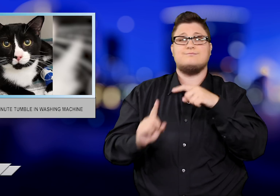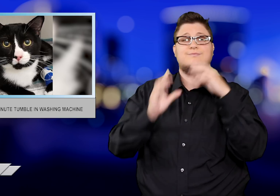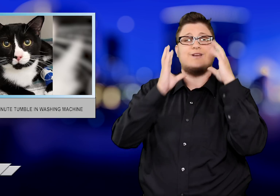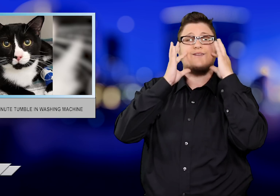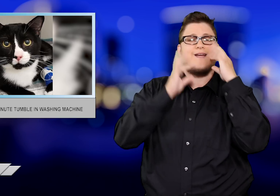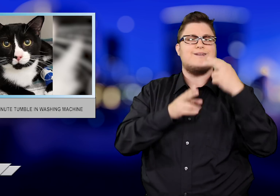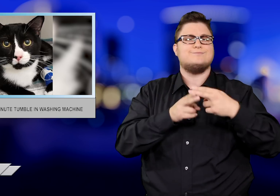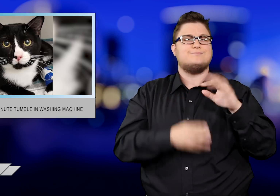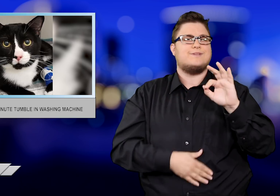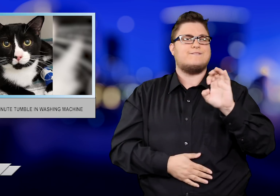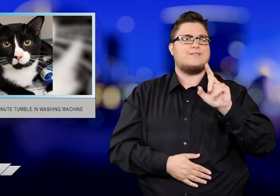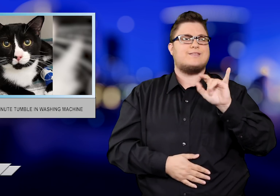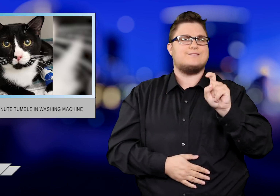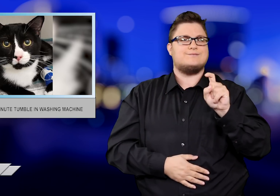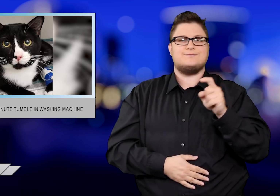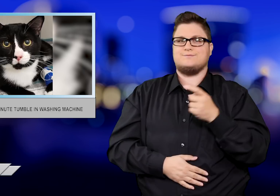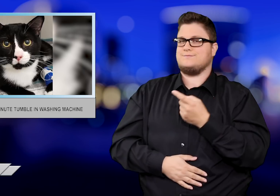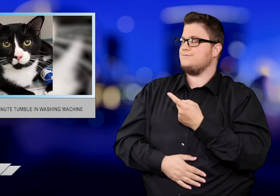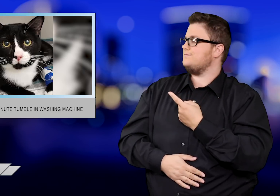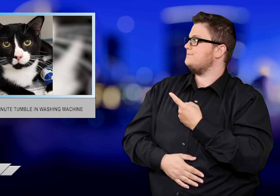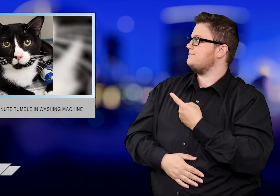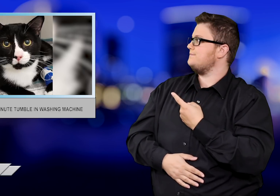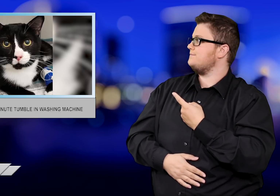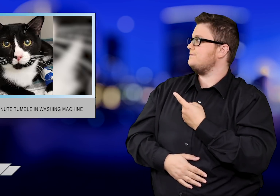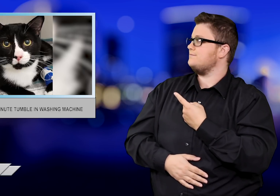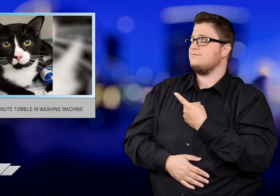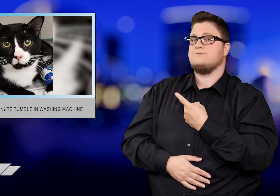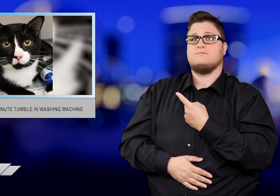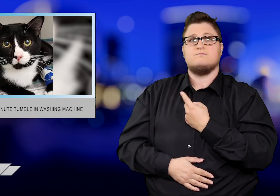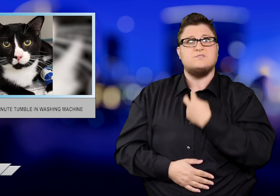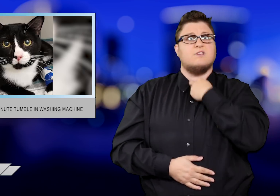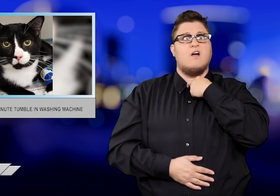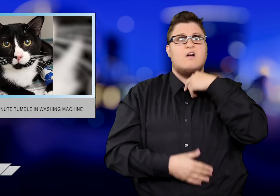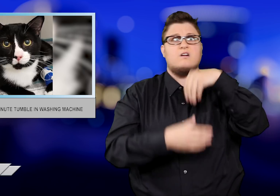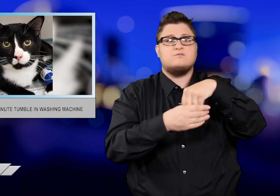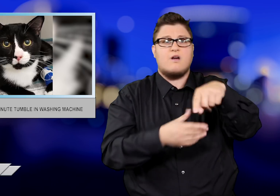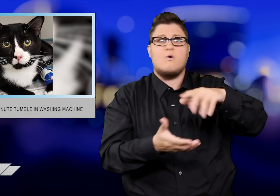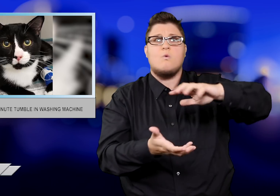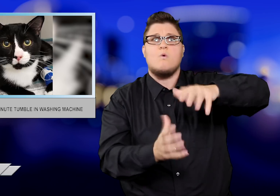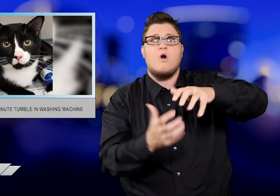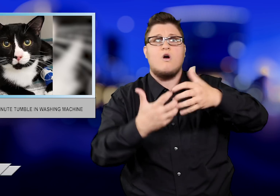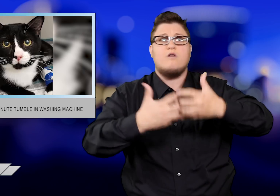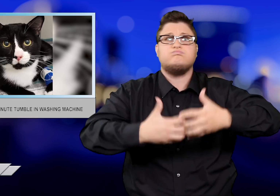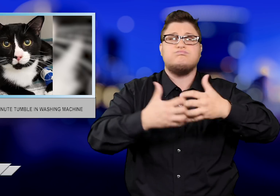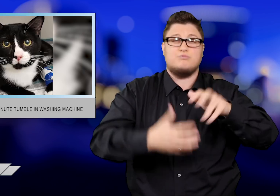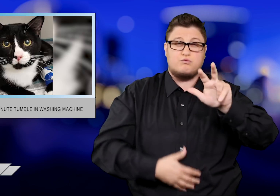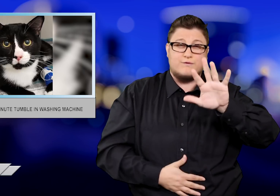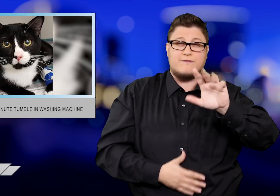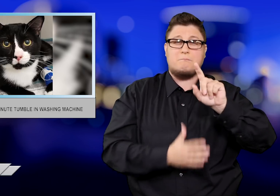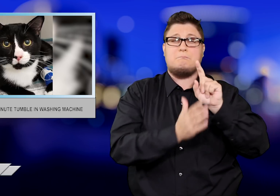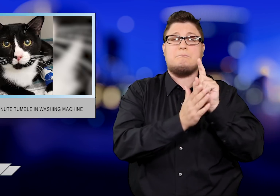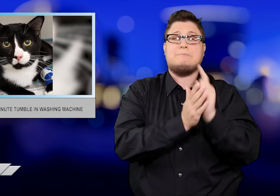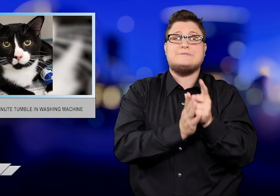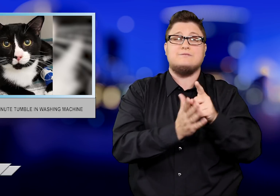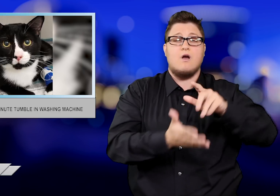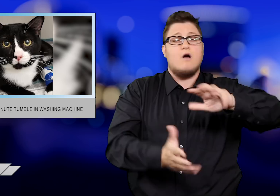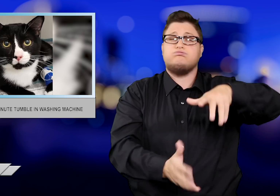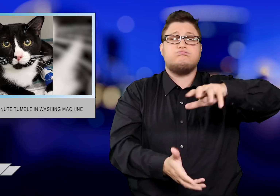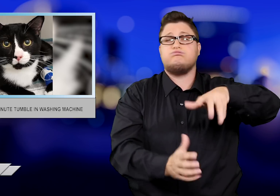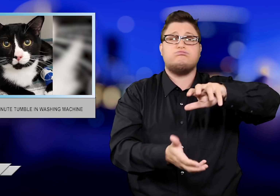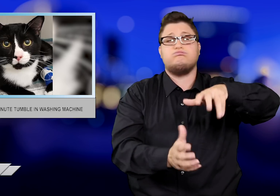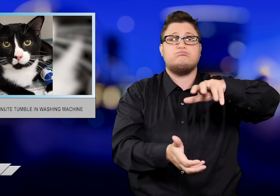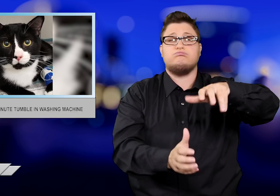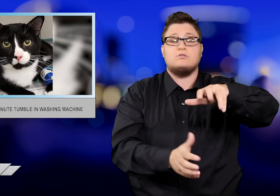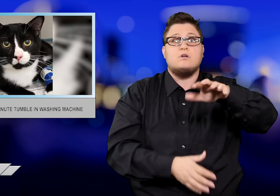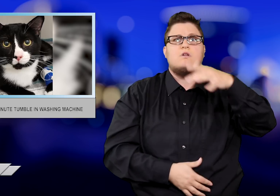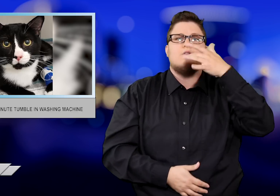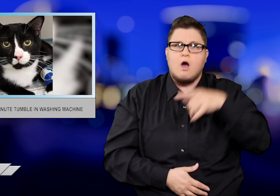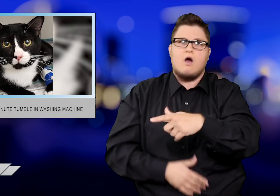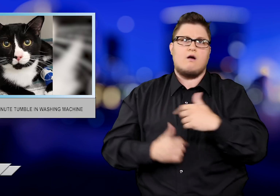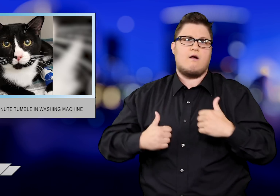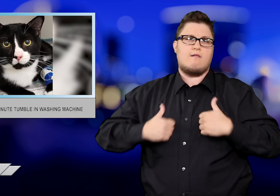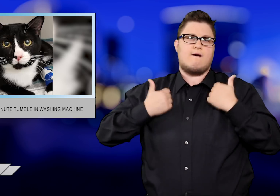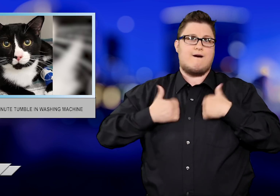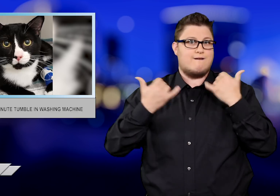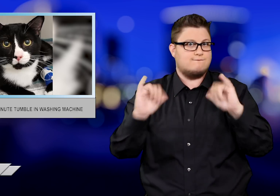This cat named Felix got stuck in a washing machine for a full 35 minute cycle and lived